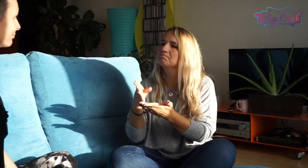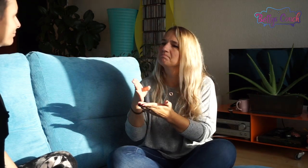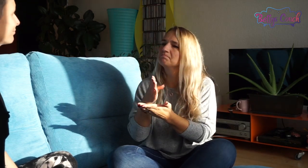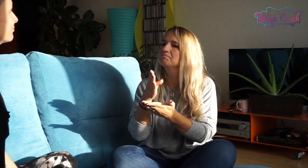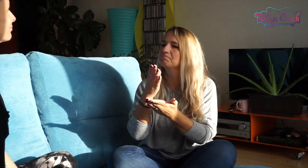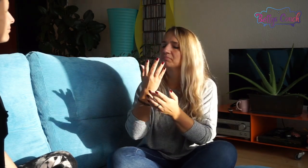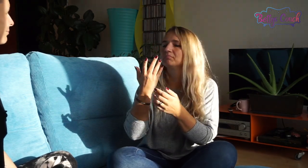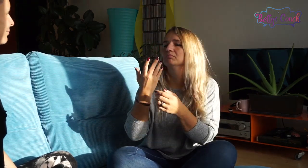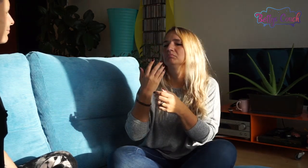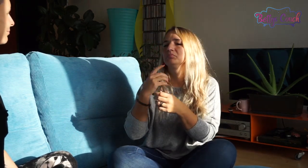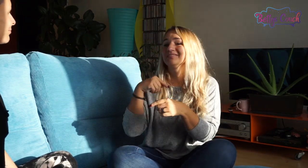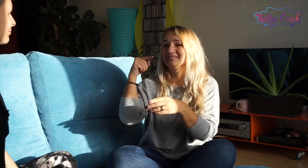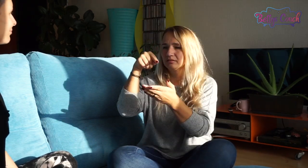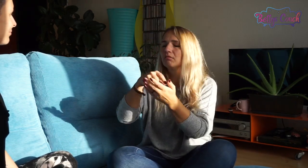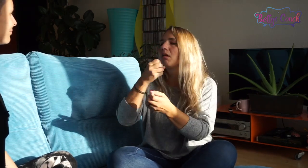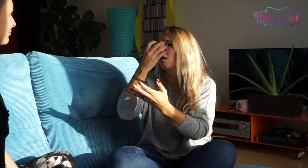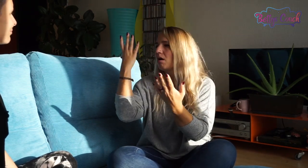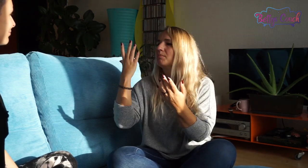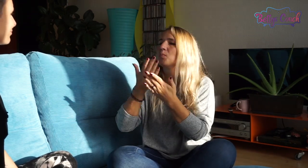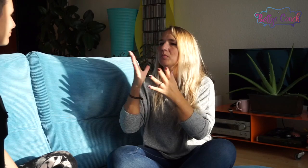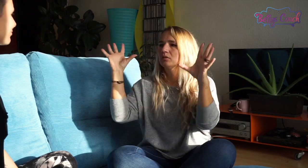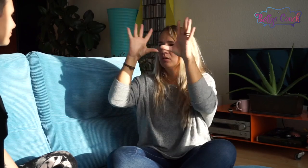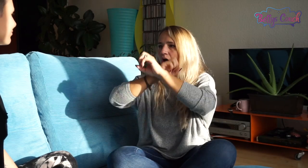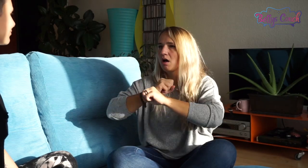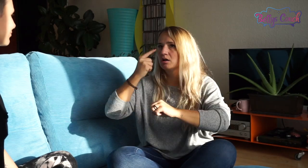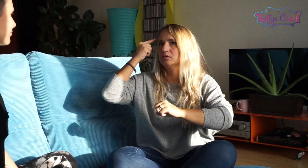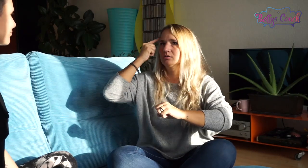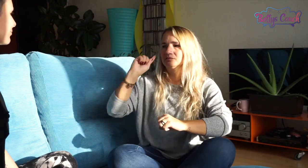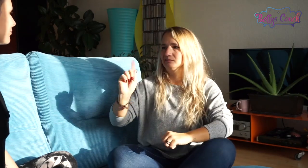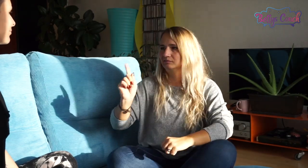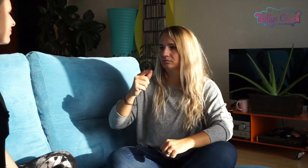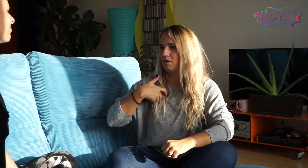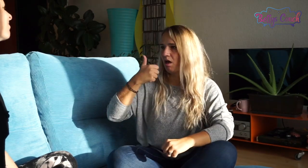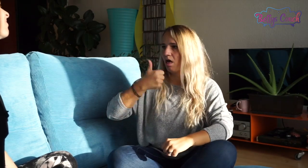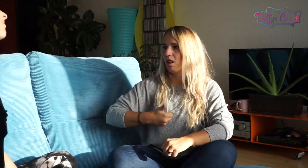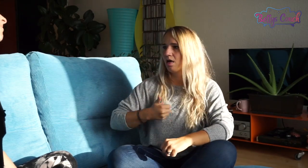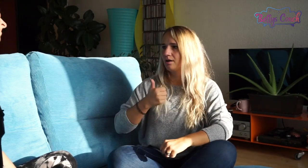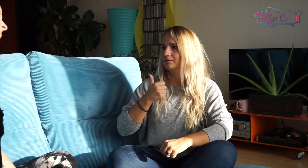It is clear to me not to be alone there at night.